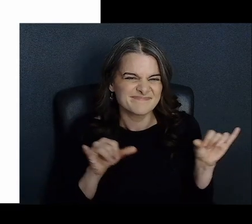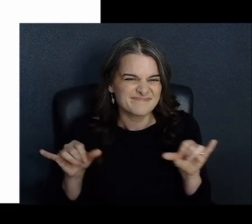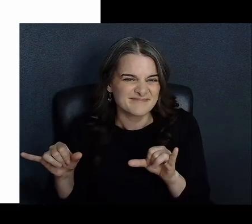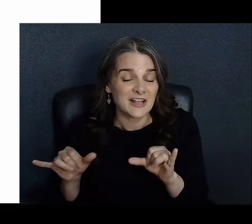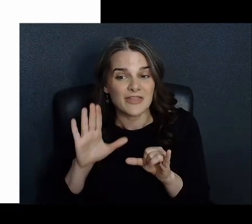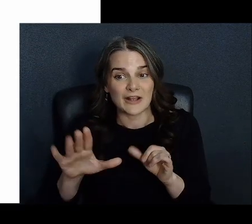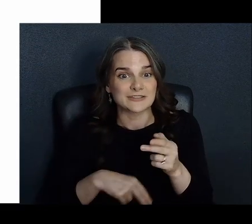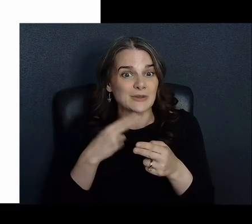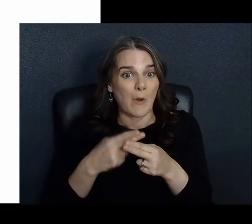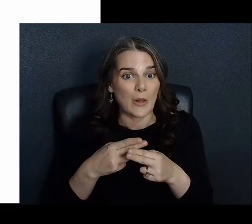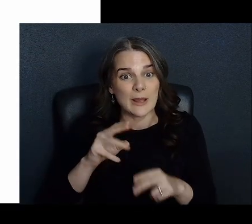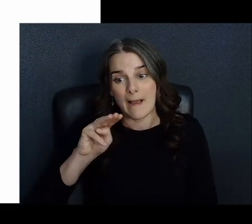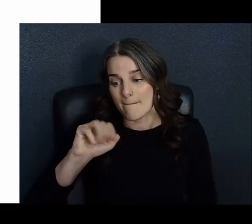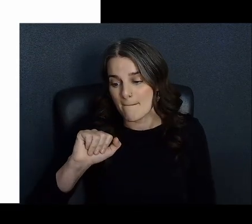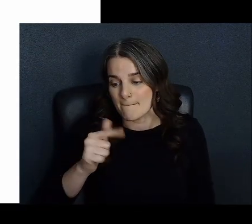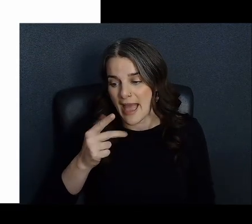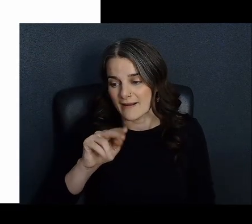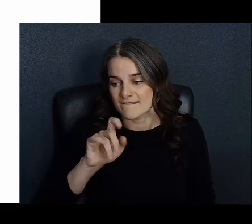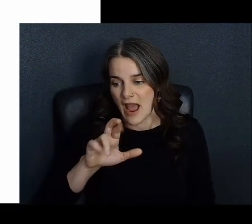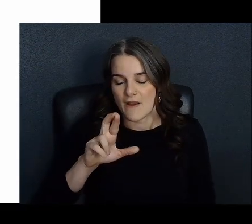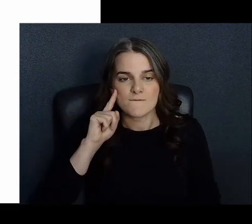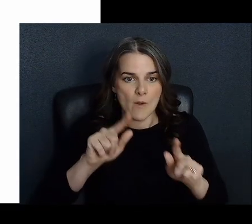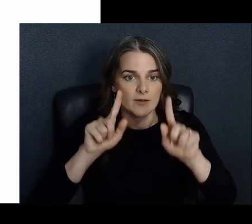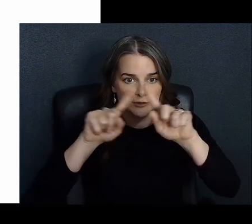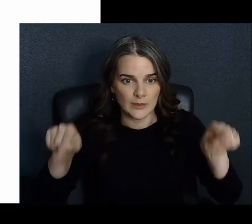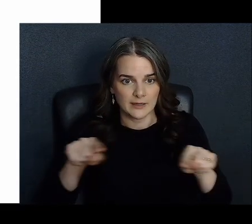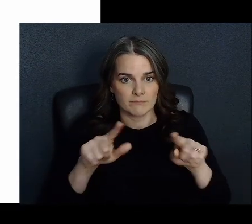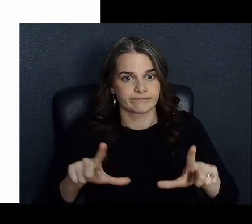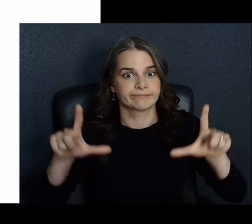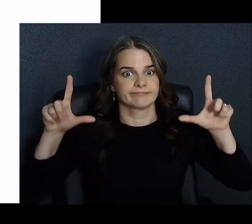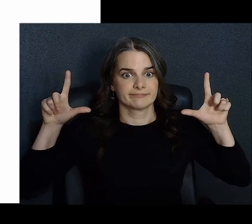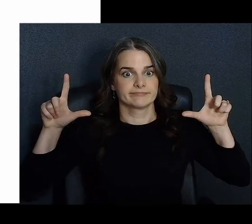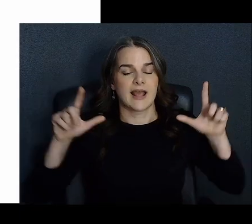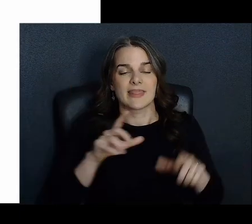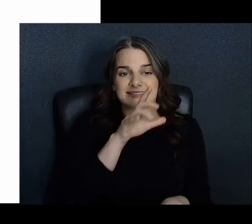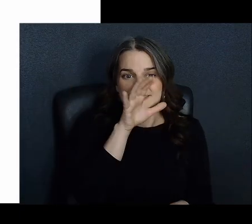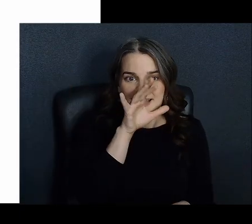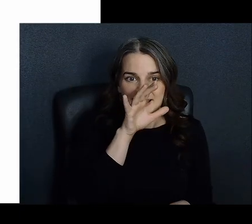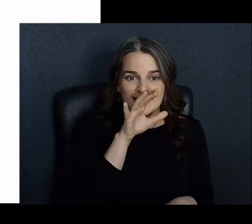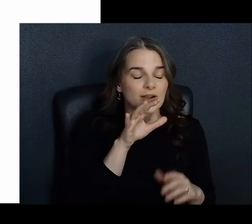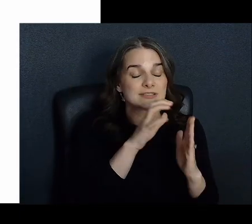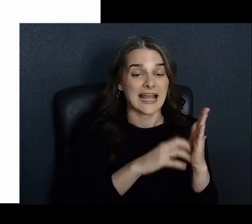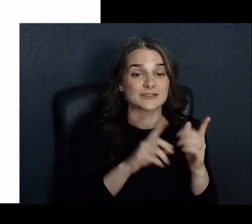And also their text to speech is called Talk Back. Likewise, they have gesture commands.